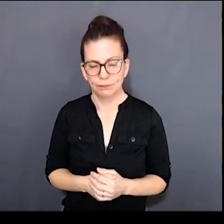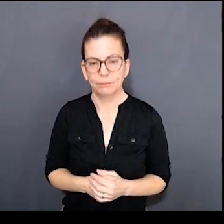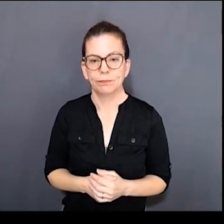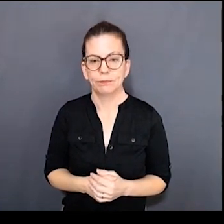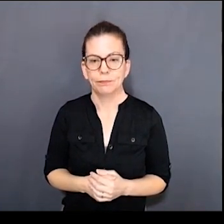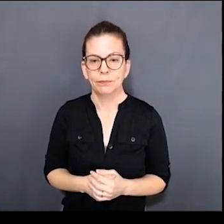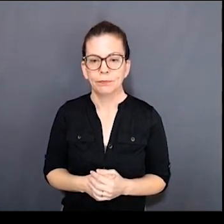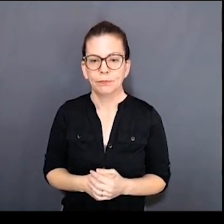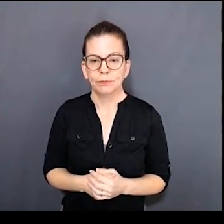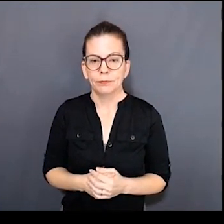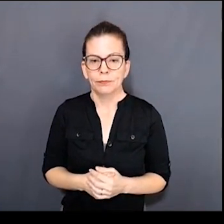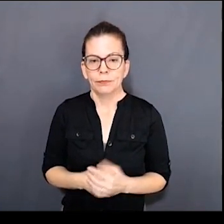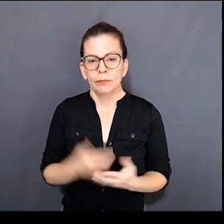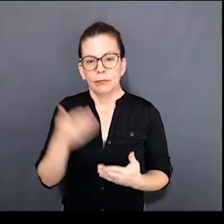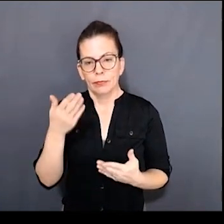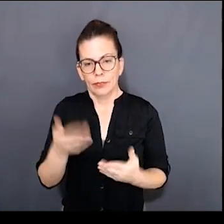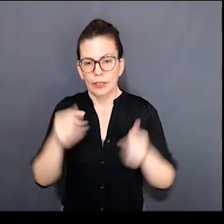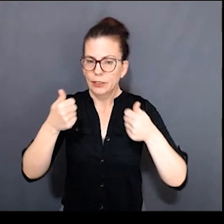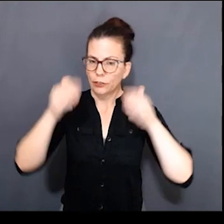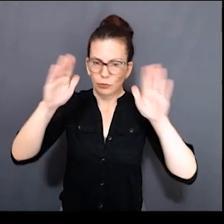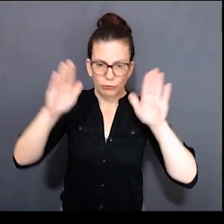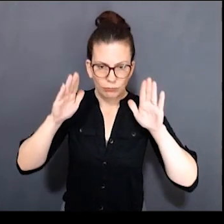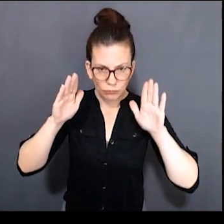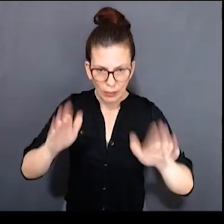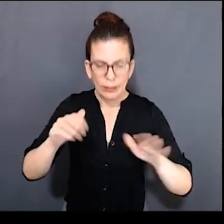Okay. So this is great, I named.